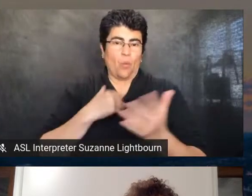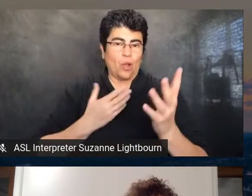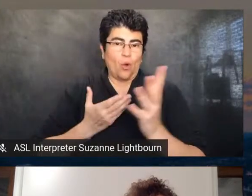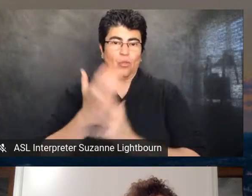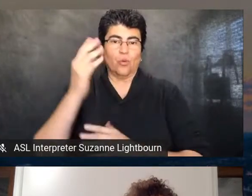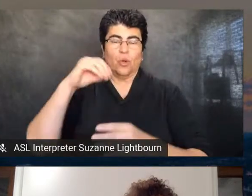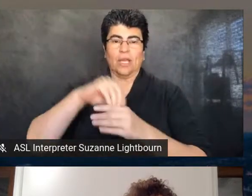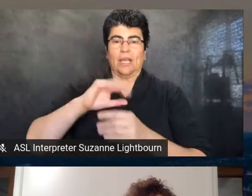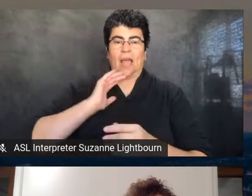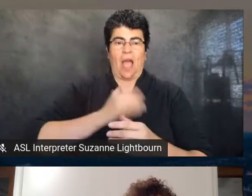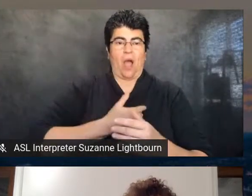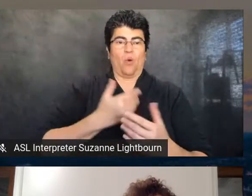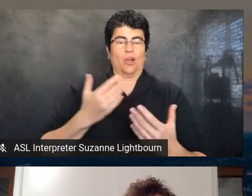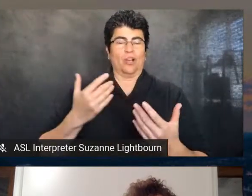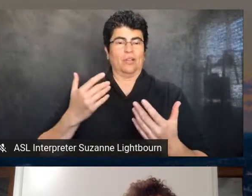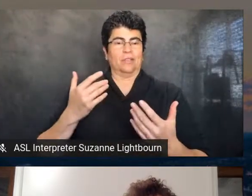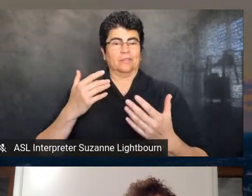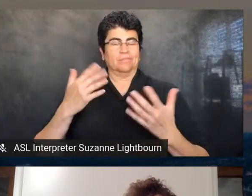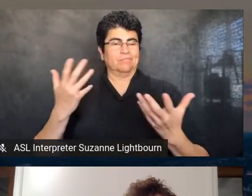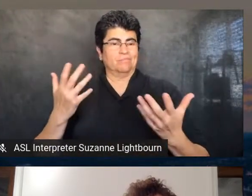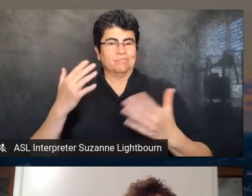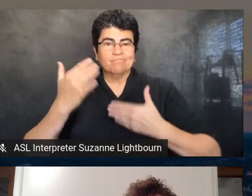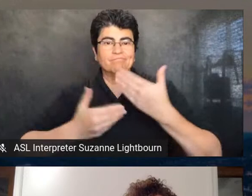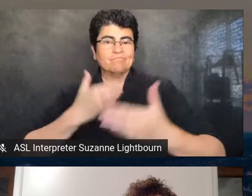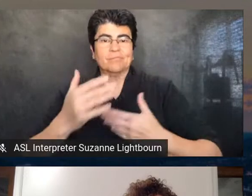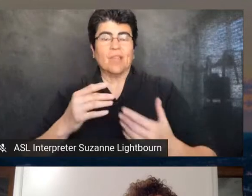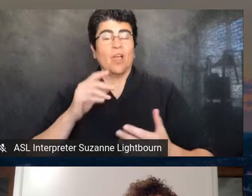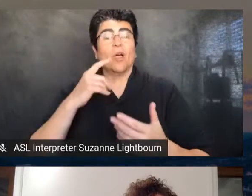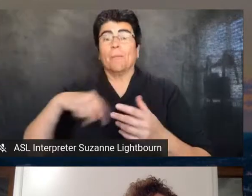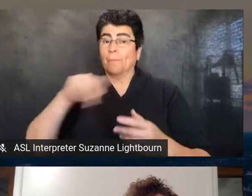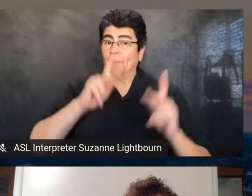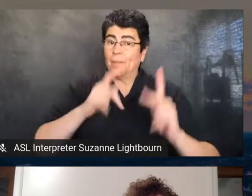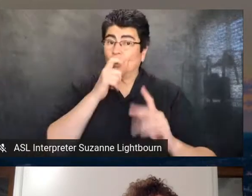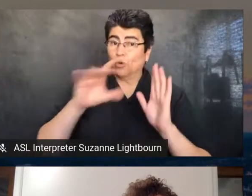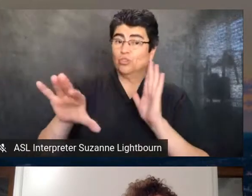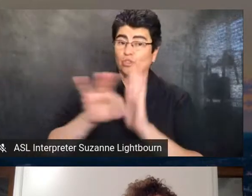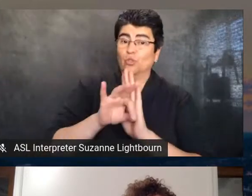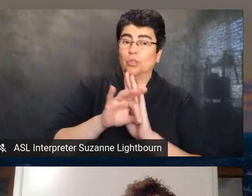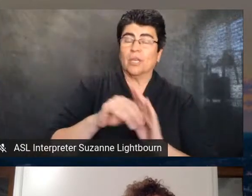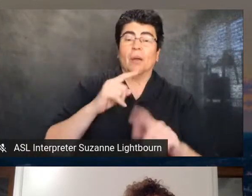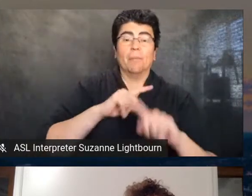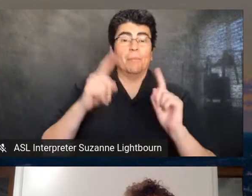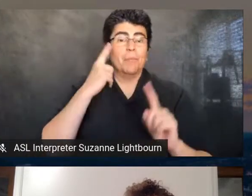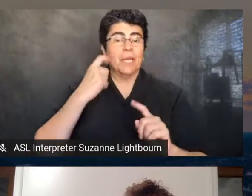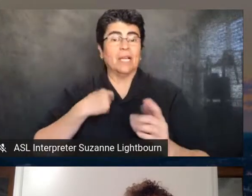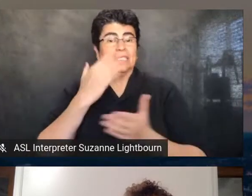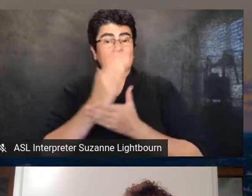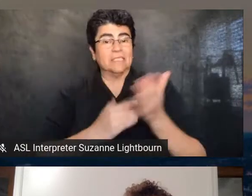those who choose to. 'Cause there are those who sometimes suffer from